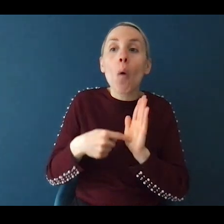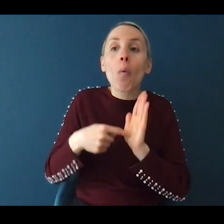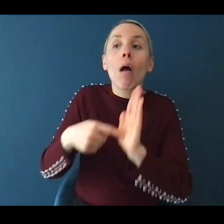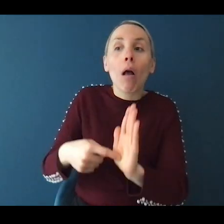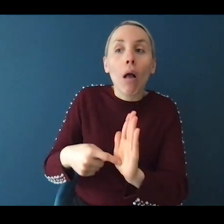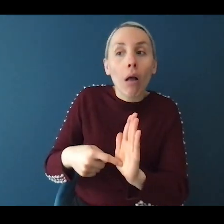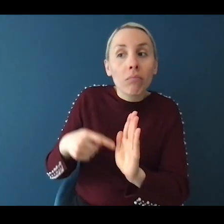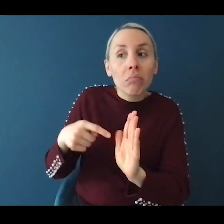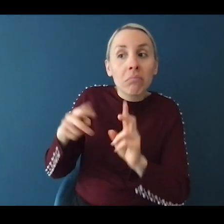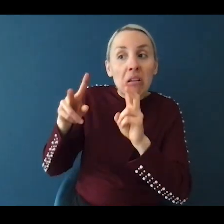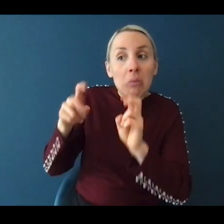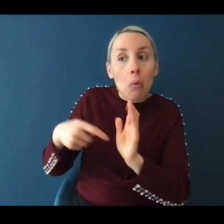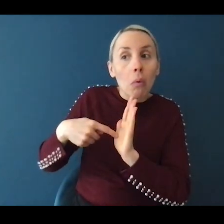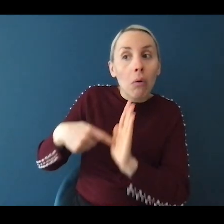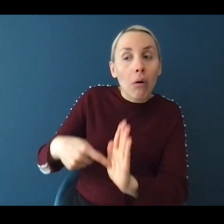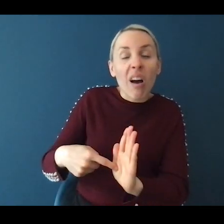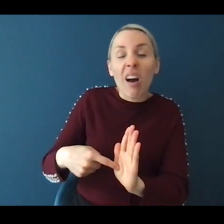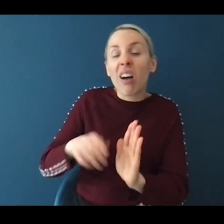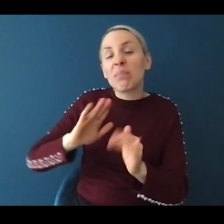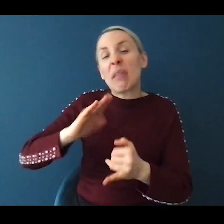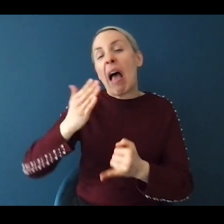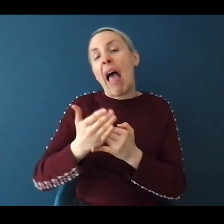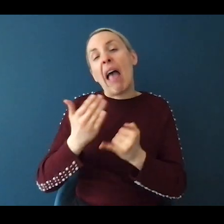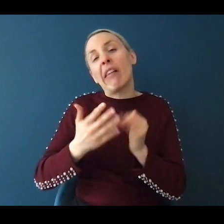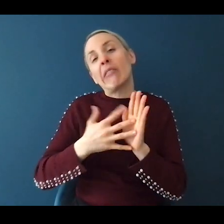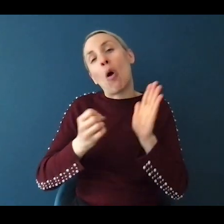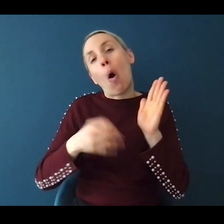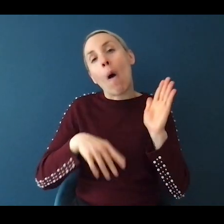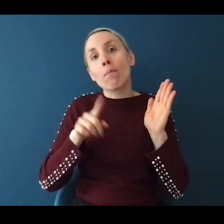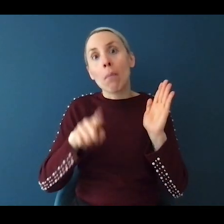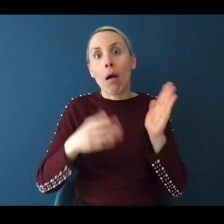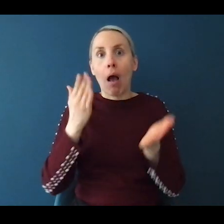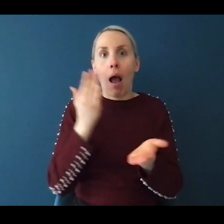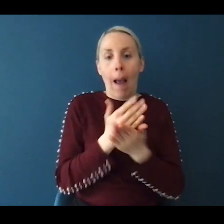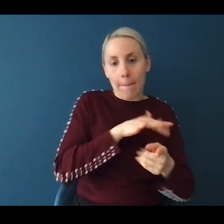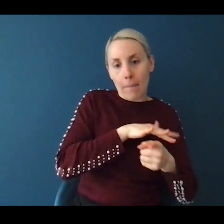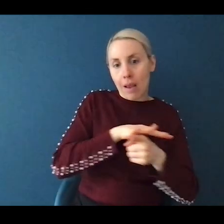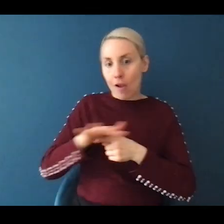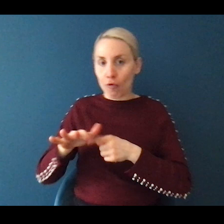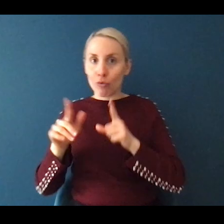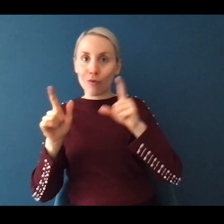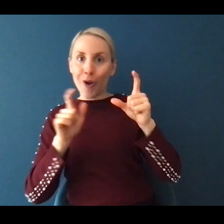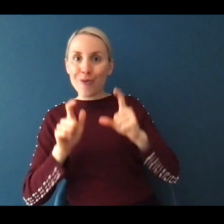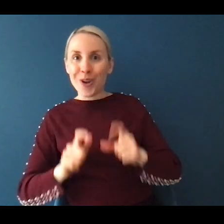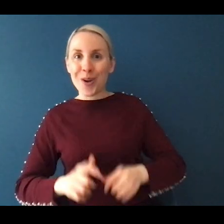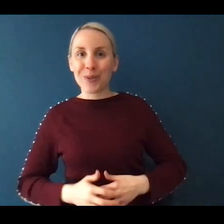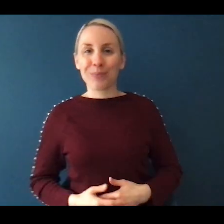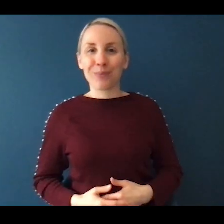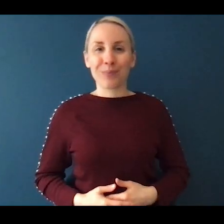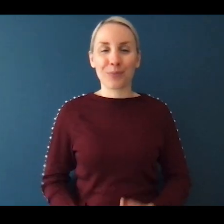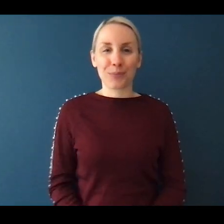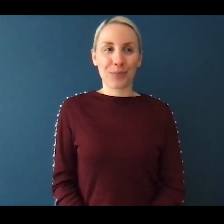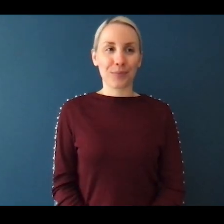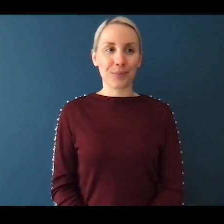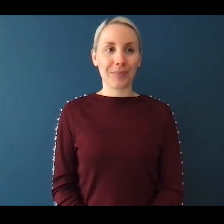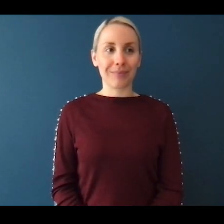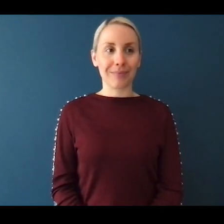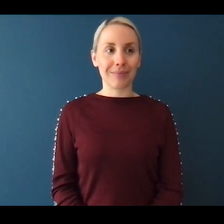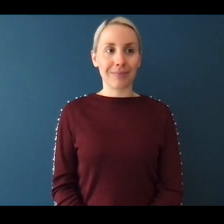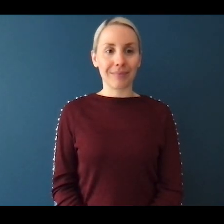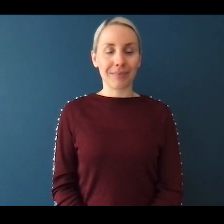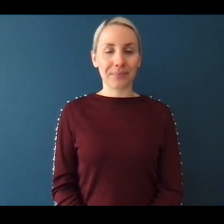up influencing my photographs very much. We also got a few questions coming in regarding